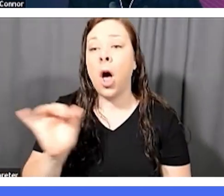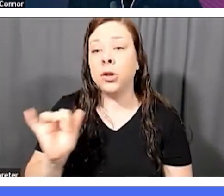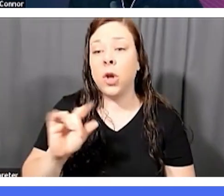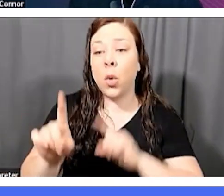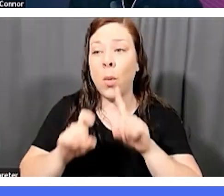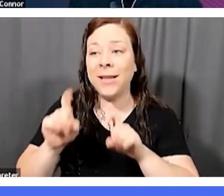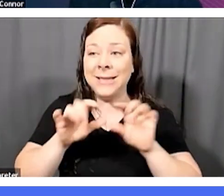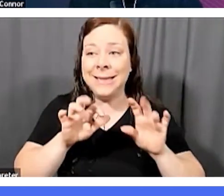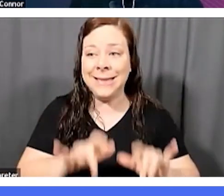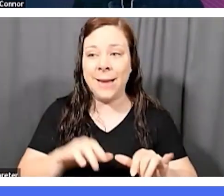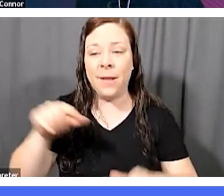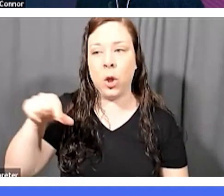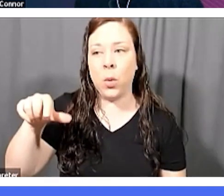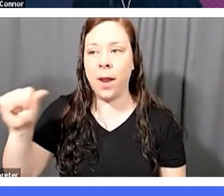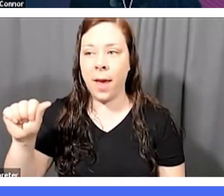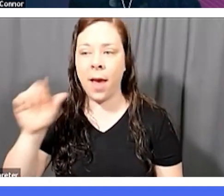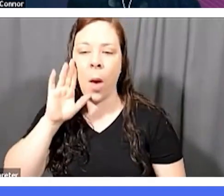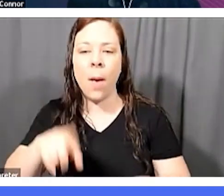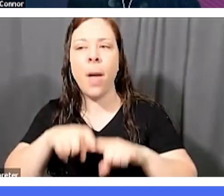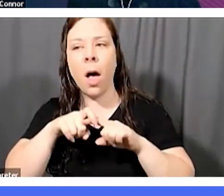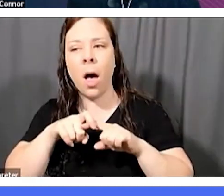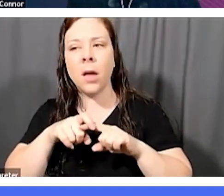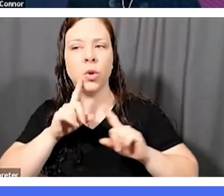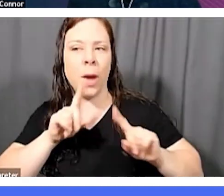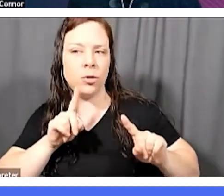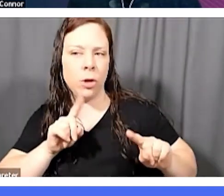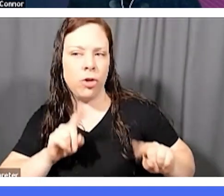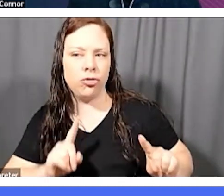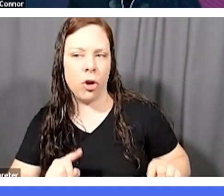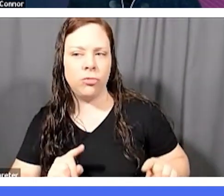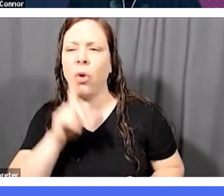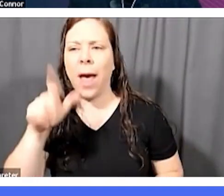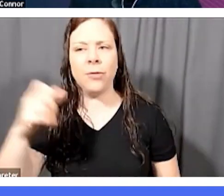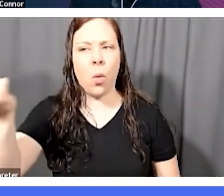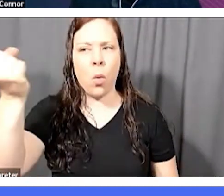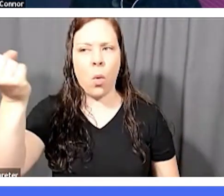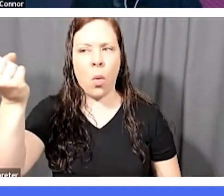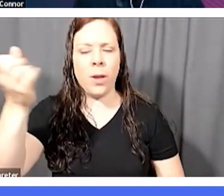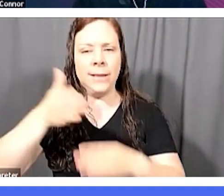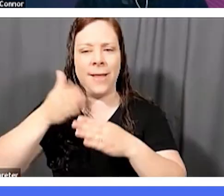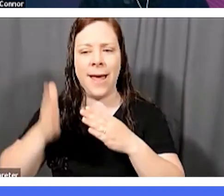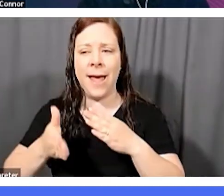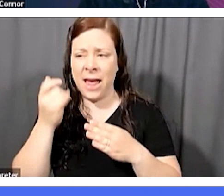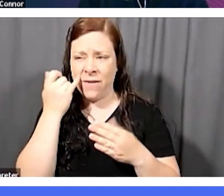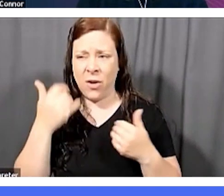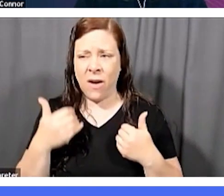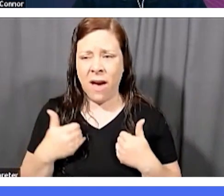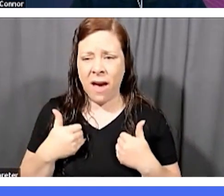that we can take those questions as well as at the end. So don't feel like you need to hold on to those burning thoughts that you have, those contributions you wanna have.